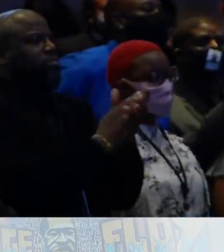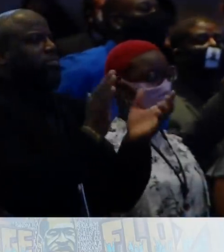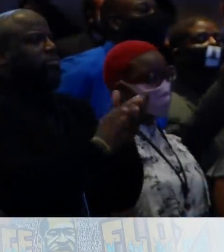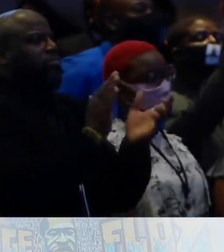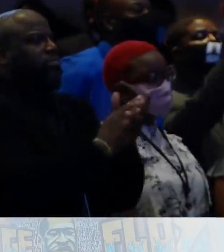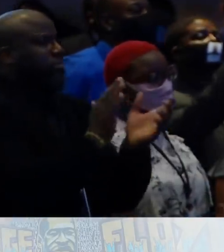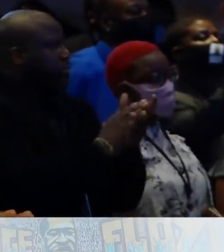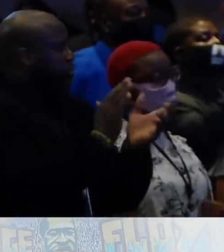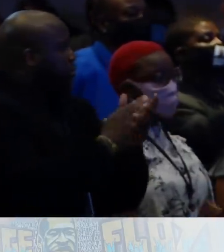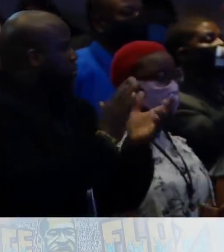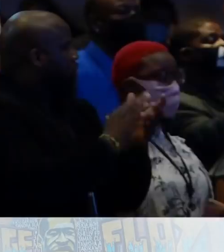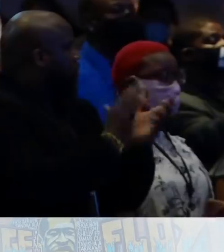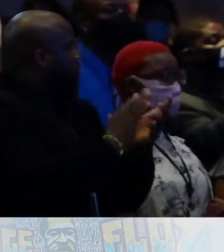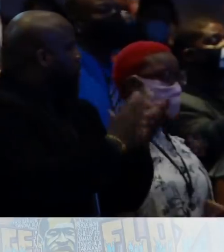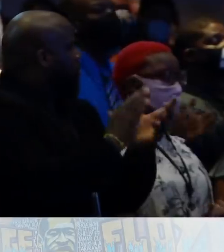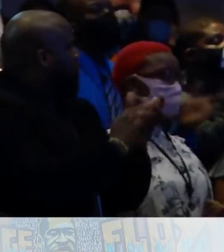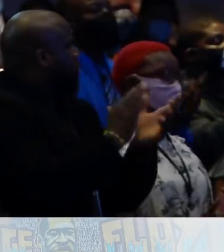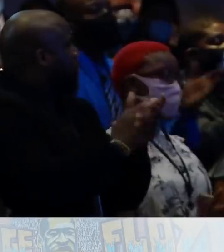DOING IS HELPING AMERICA BE